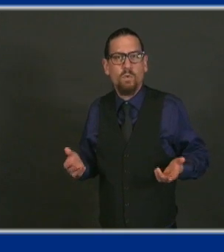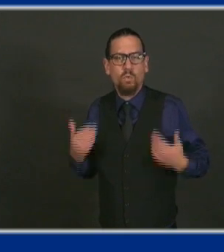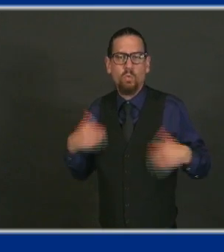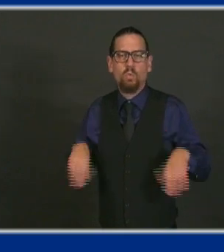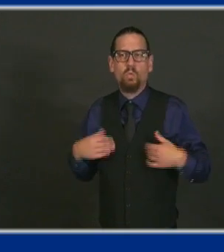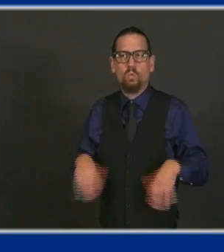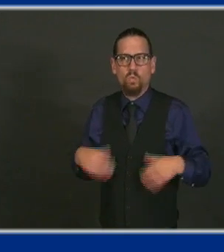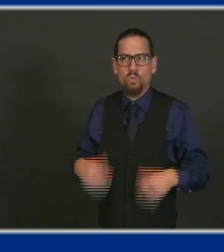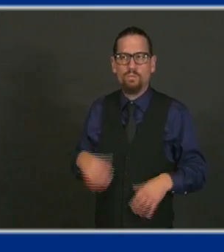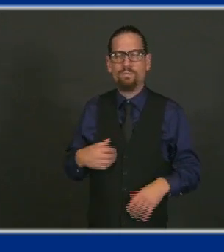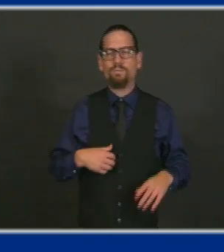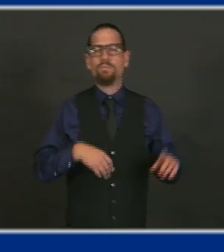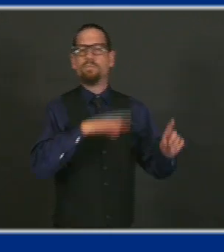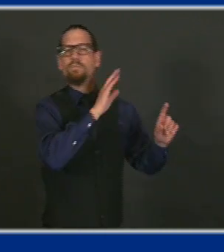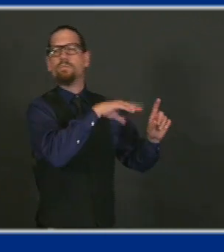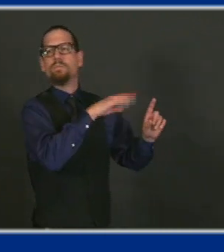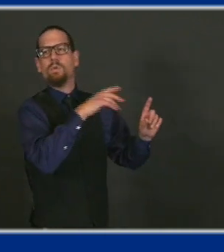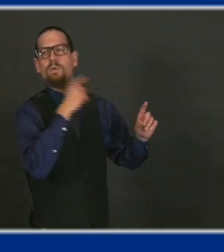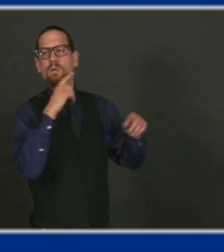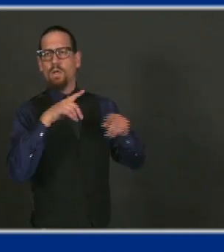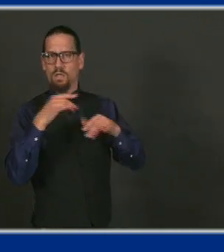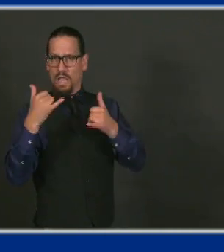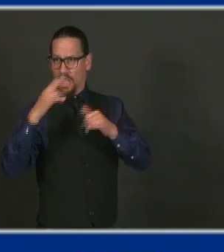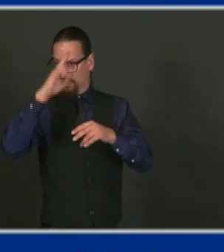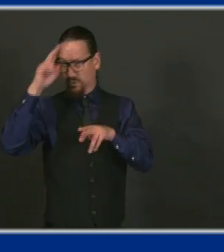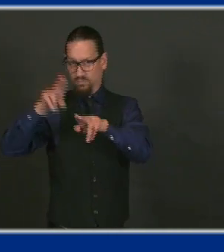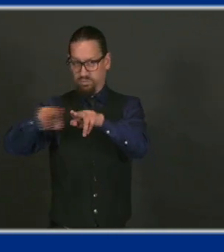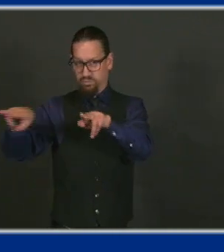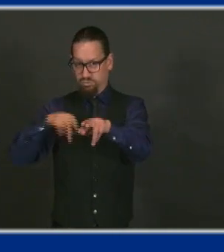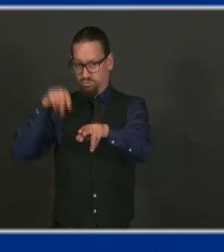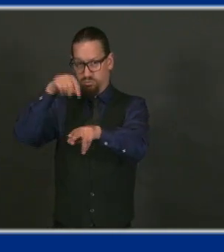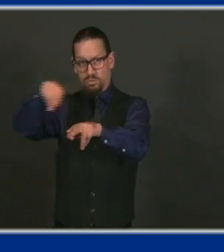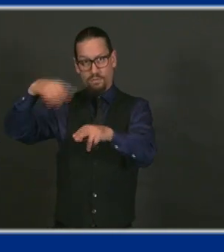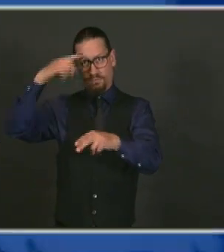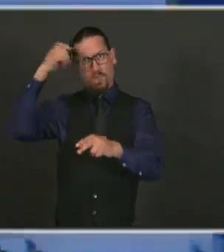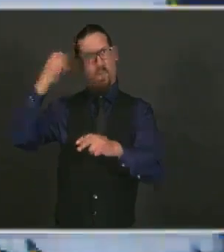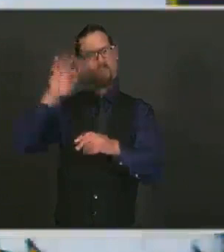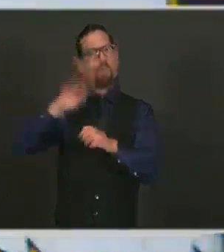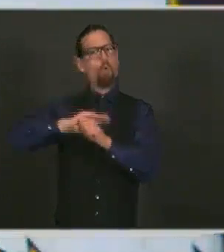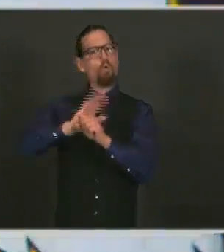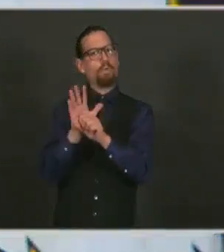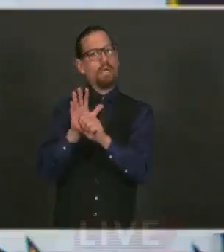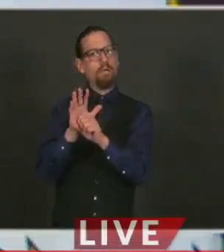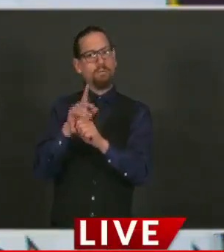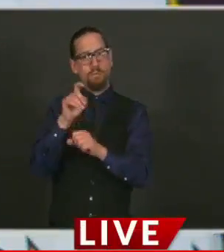WEEKS. FOUR WEEKS. SPECIFICALLY COMING IN